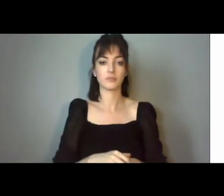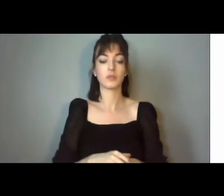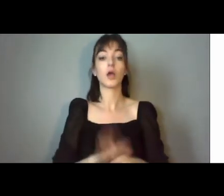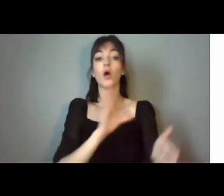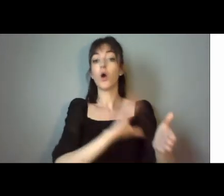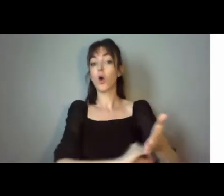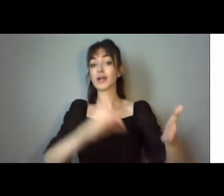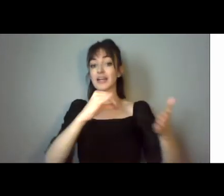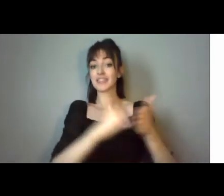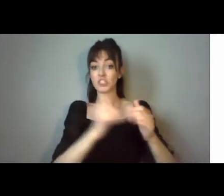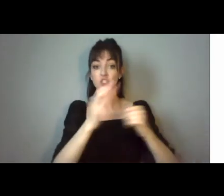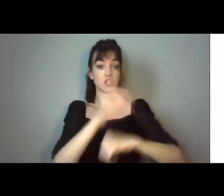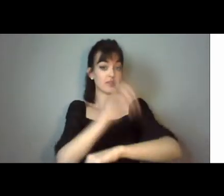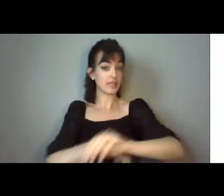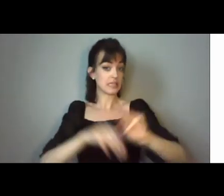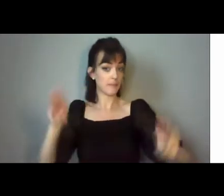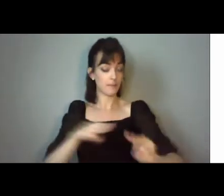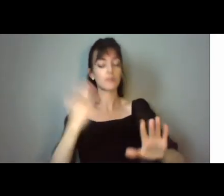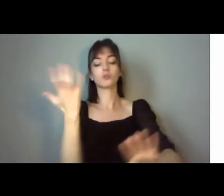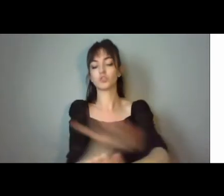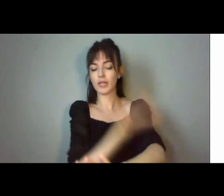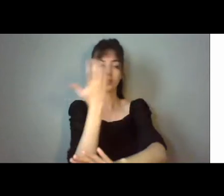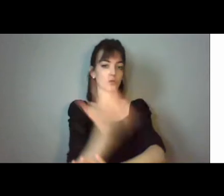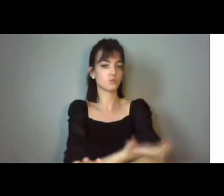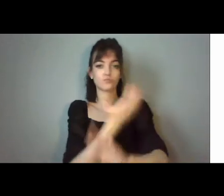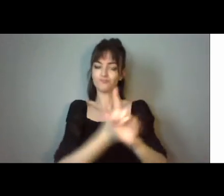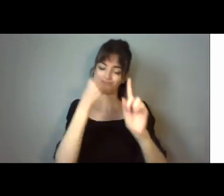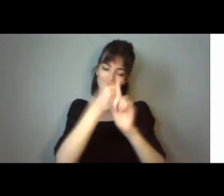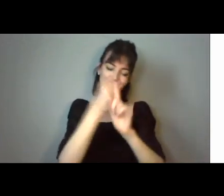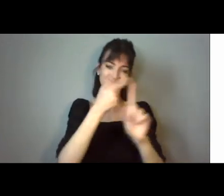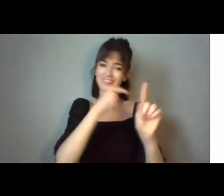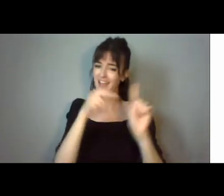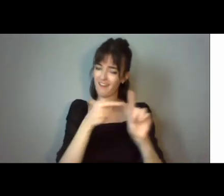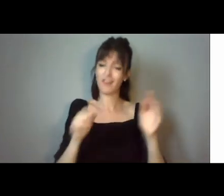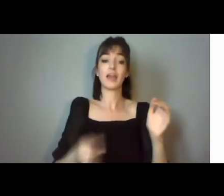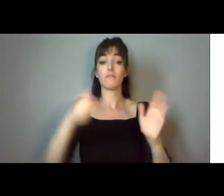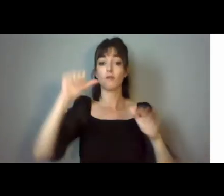with disabilities continually highlighted that the failure to recognise legal capacity,